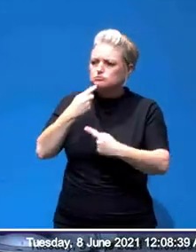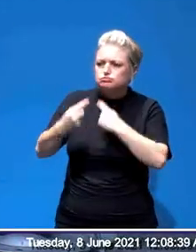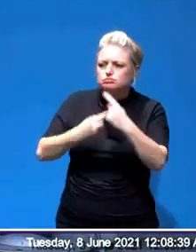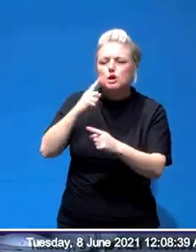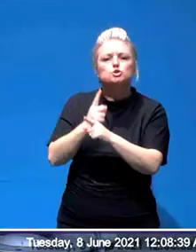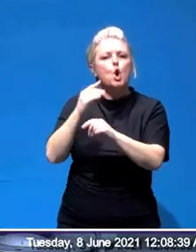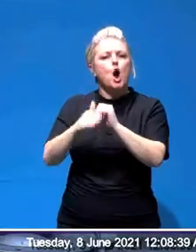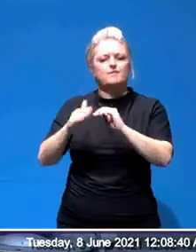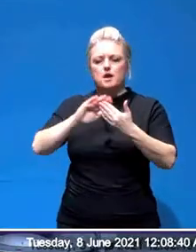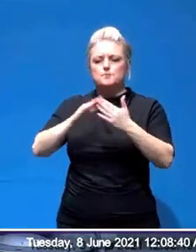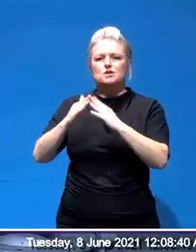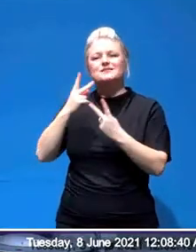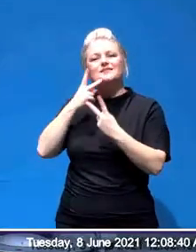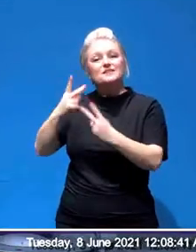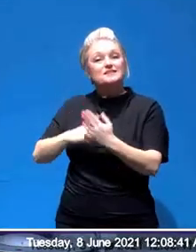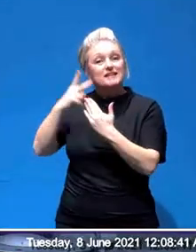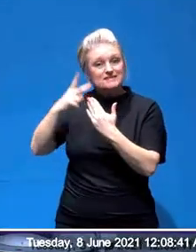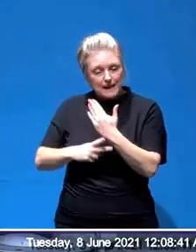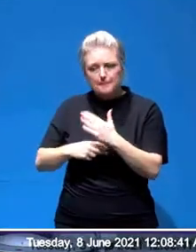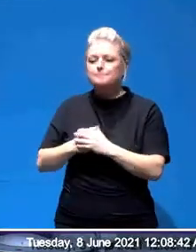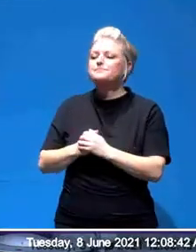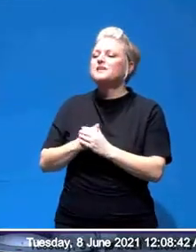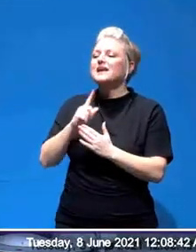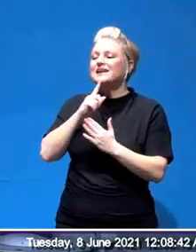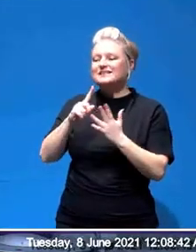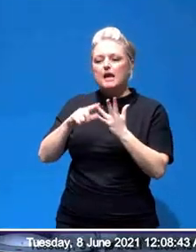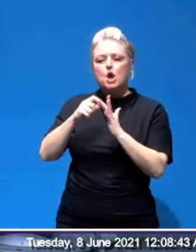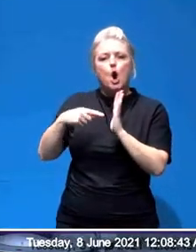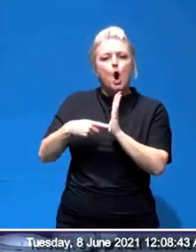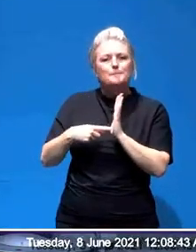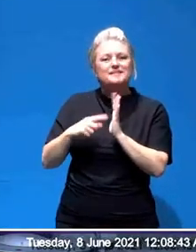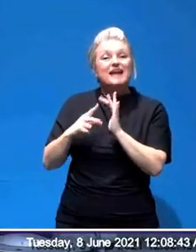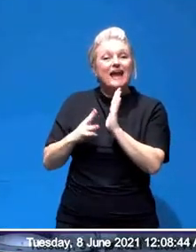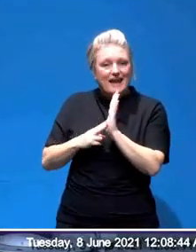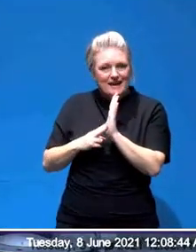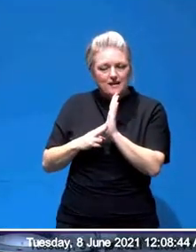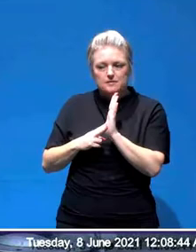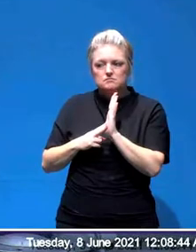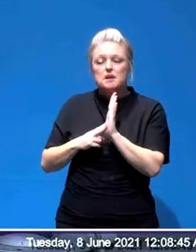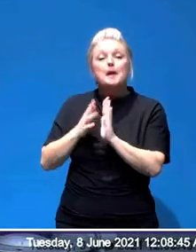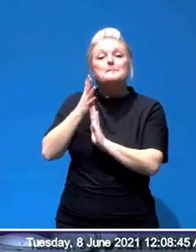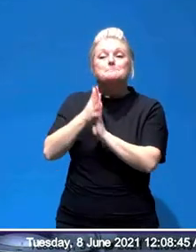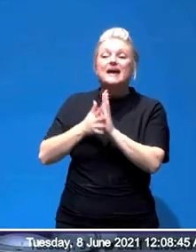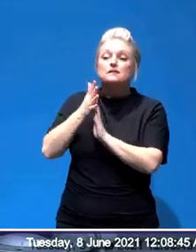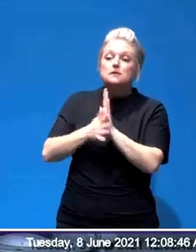He was asked about an opt-in option for people who live in their family homes or live by themselves.